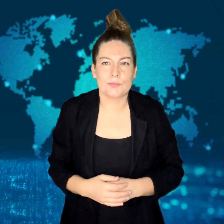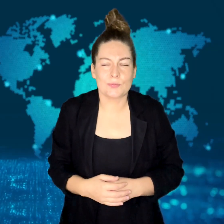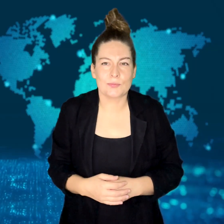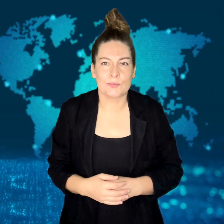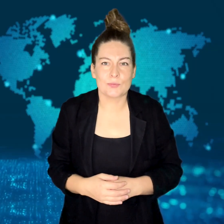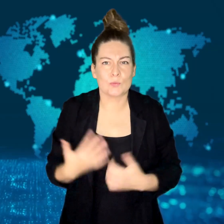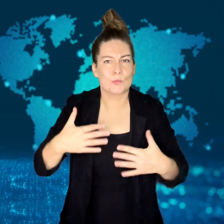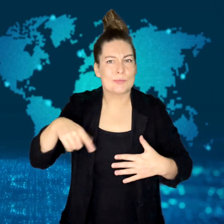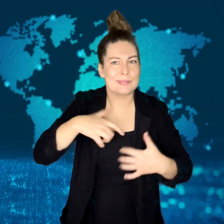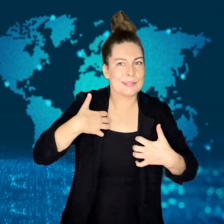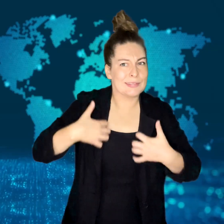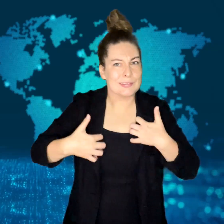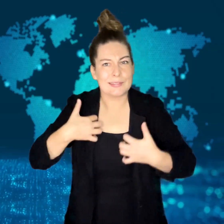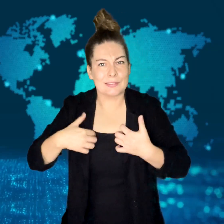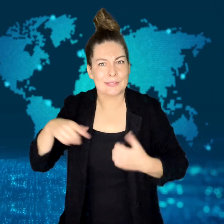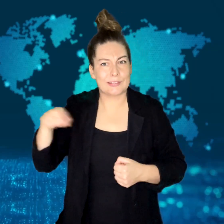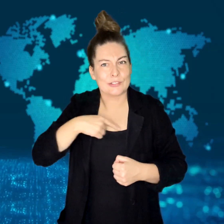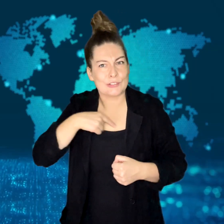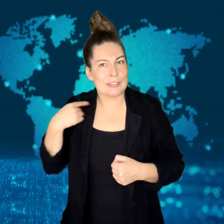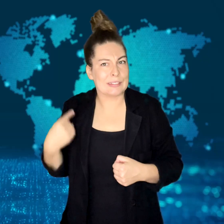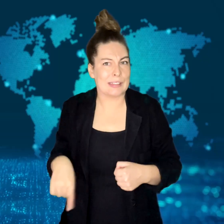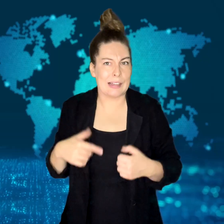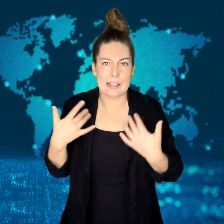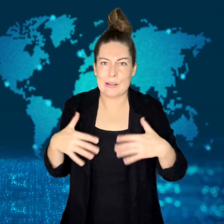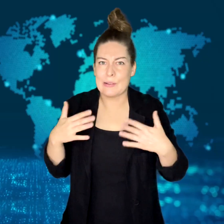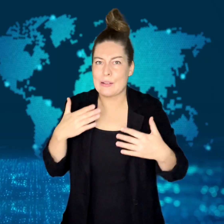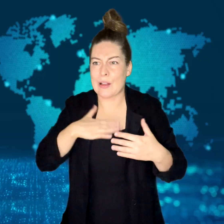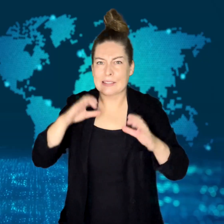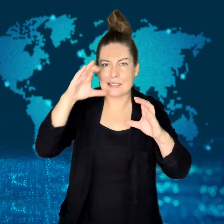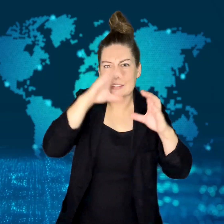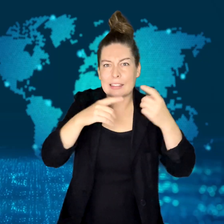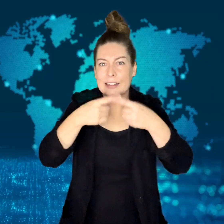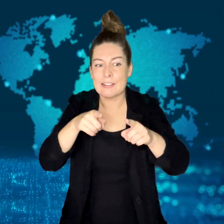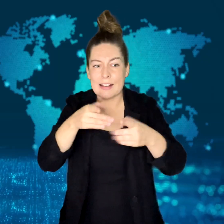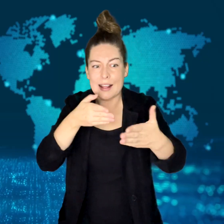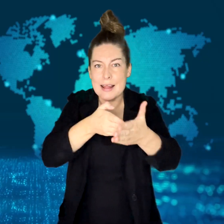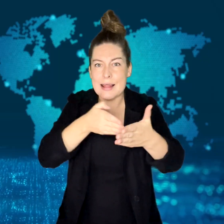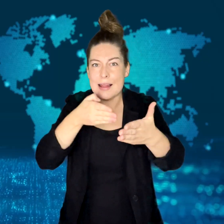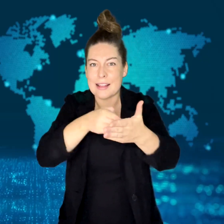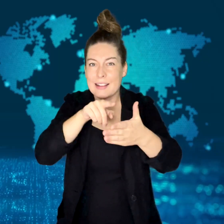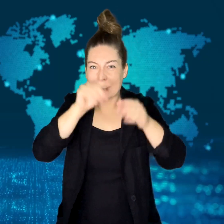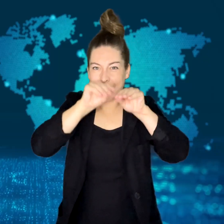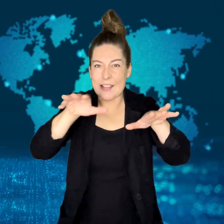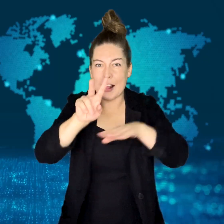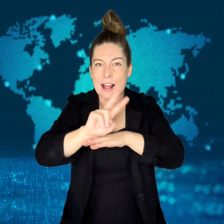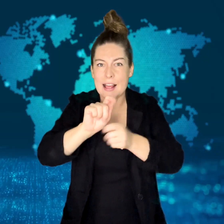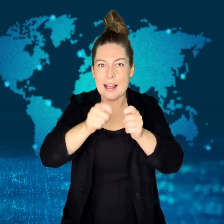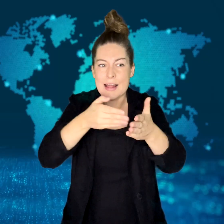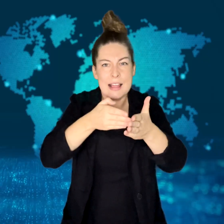to actually invade. This year’s election is a crucial one as China